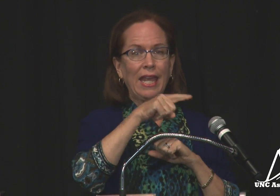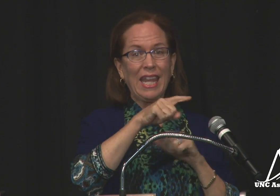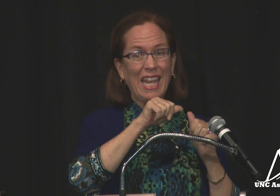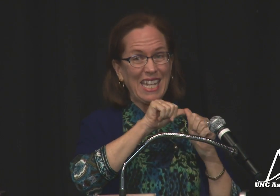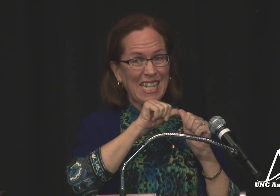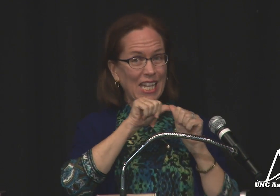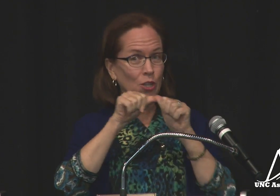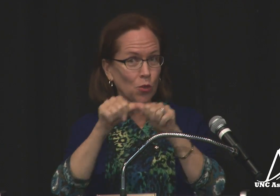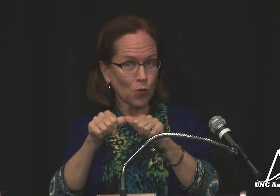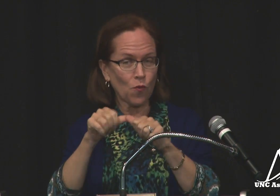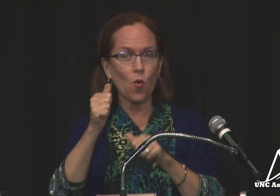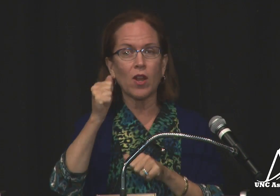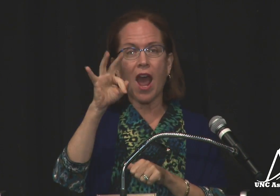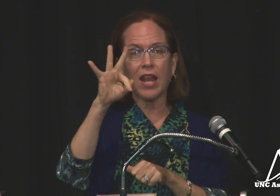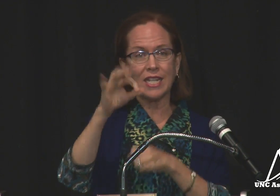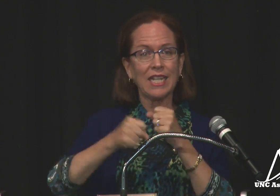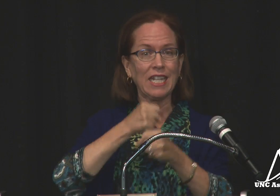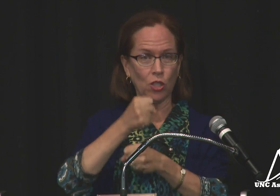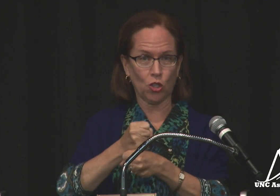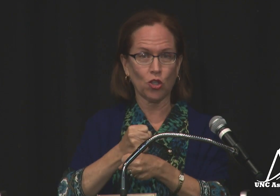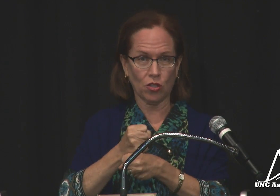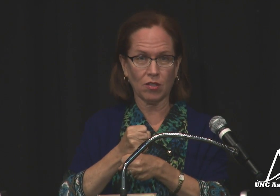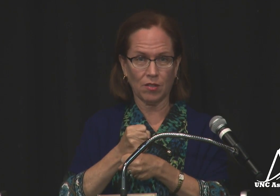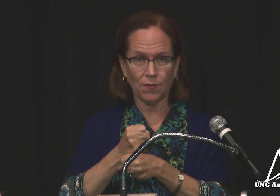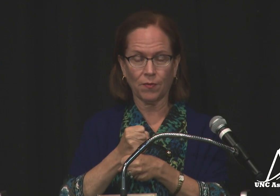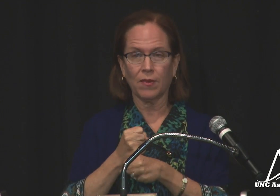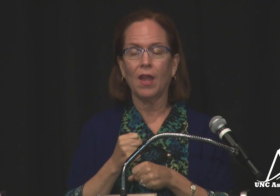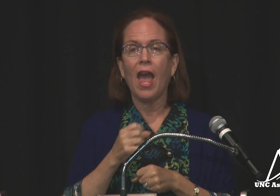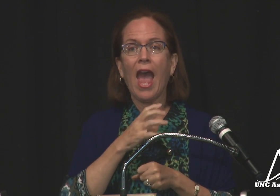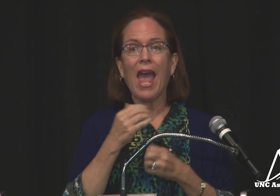He continued for 19 years.